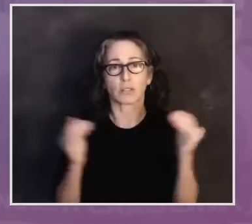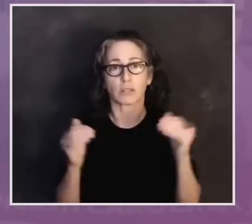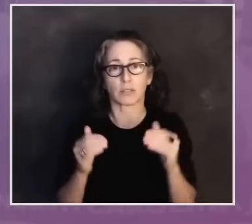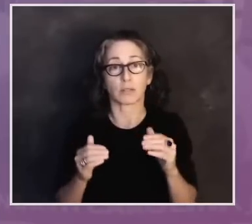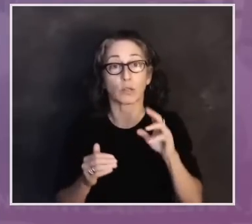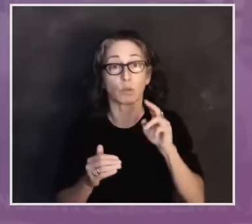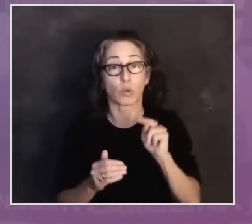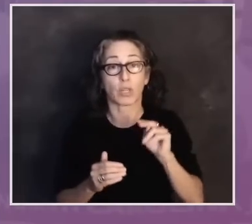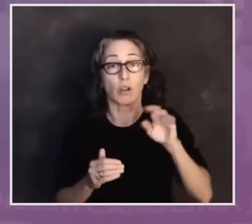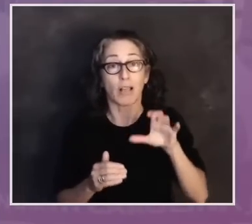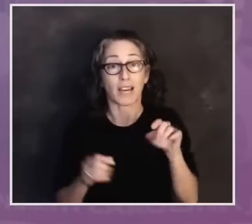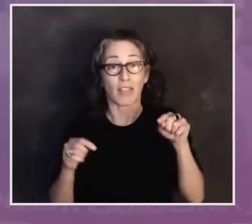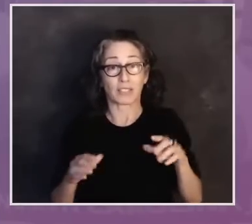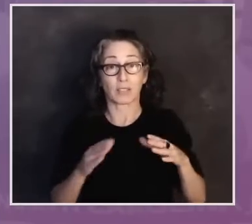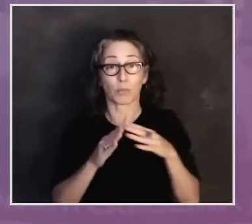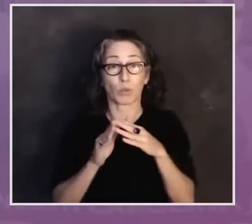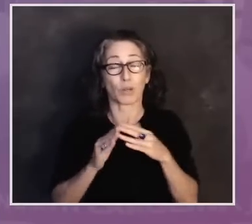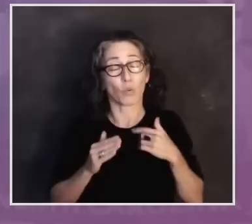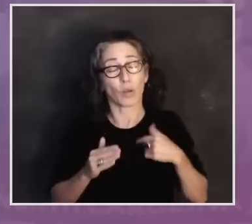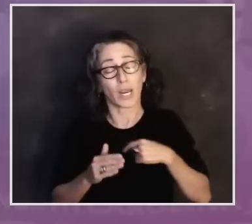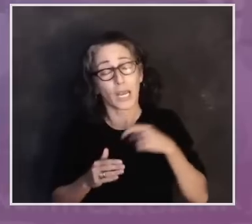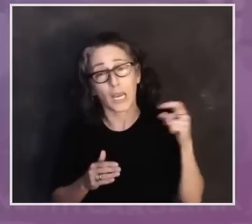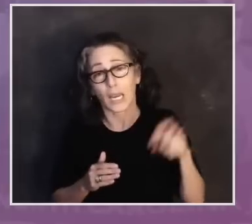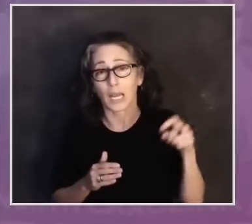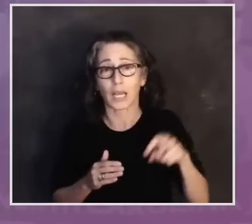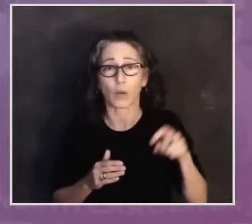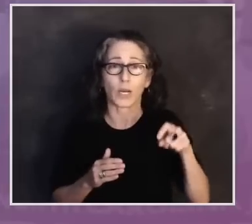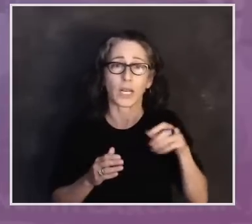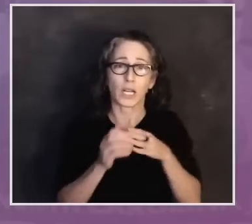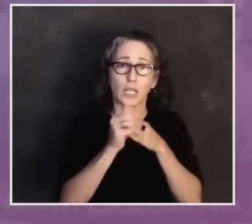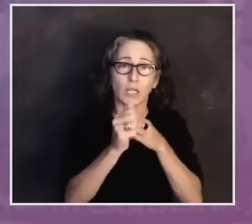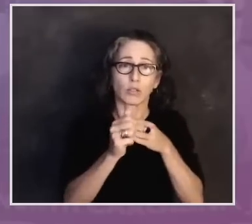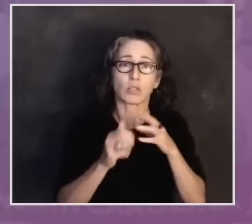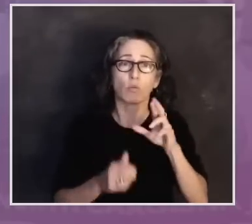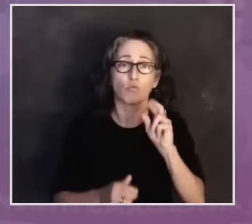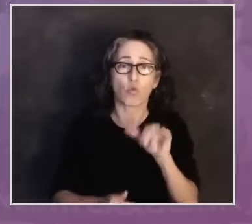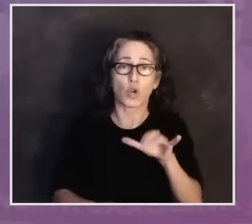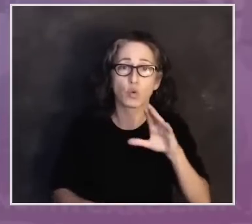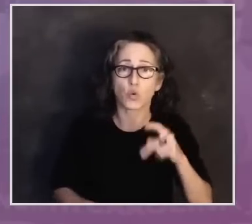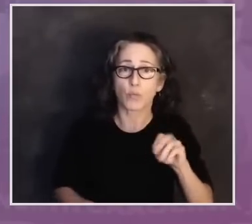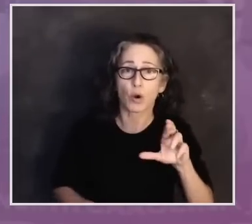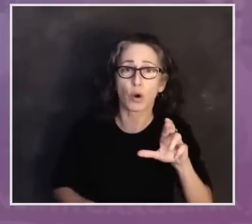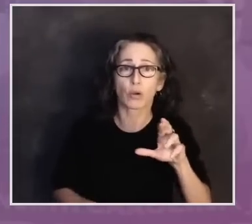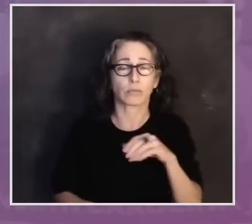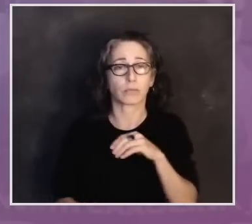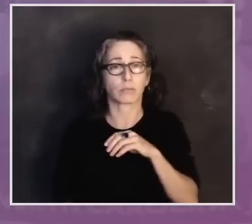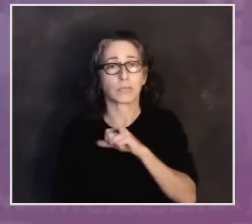TO WORK FOR JUSTICE IN THIS COMMUNITY, IN NORTH CAROLINA